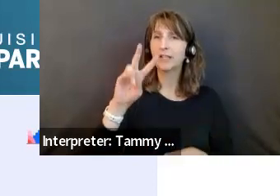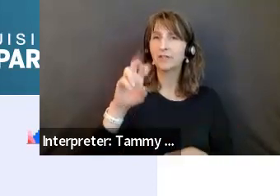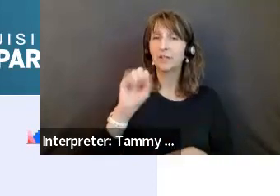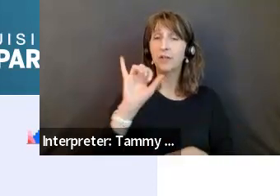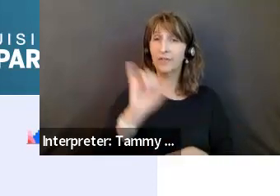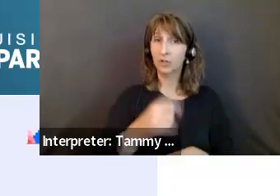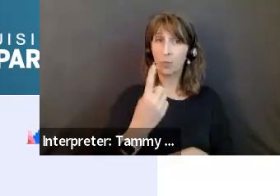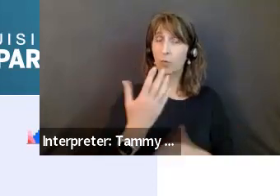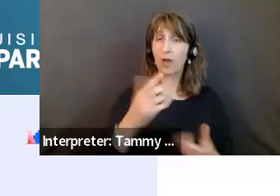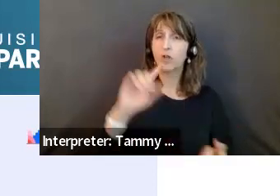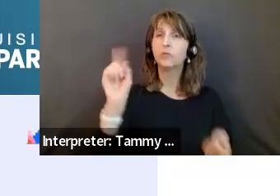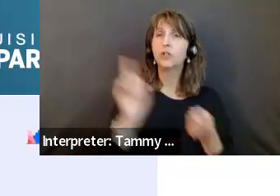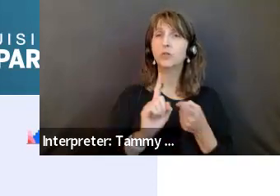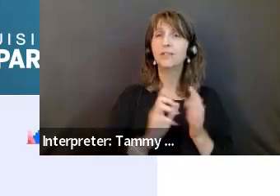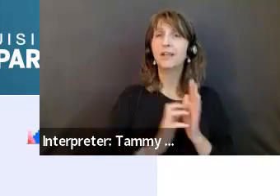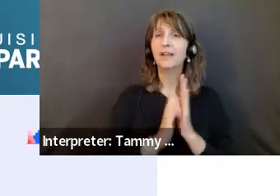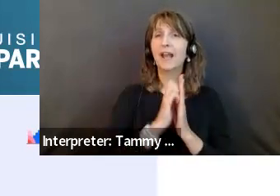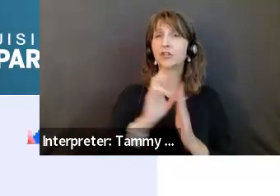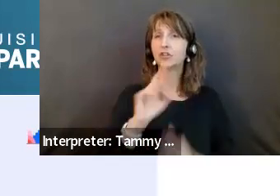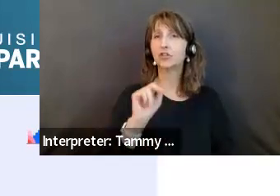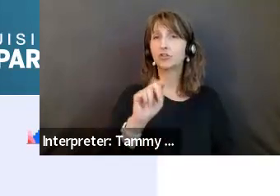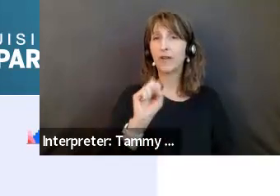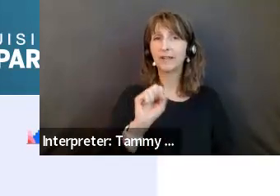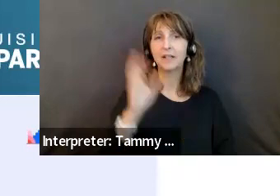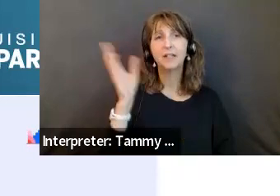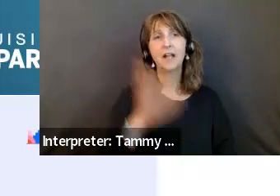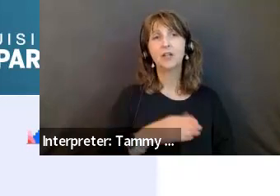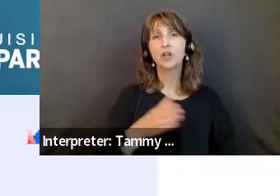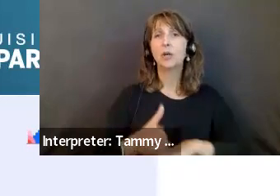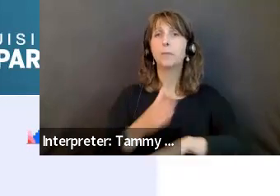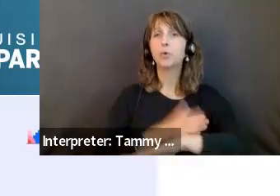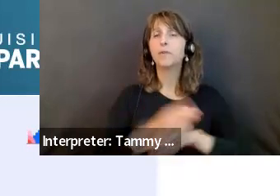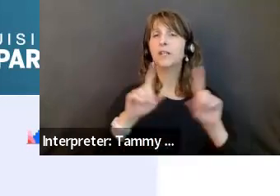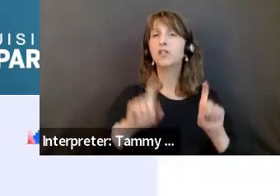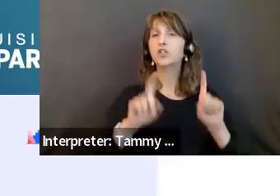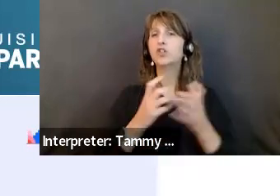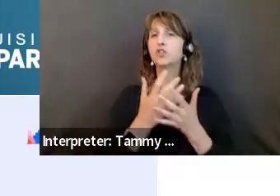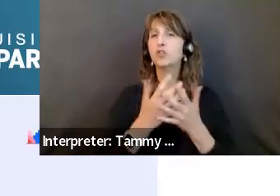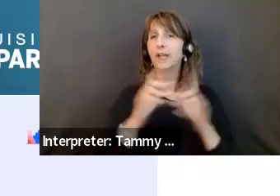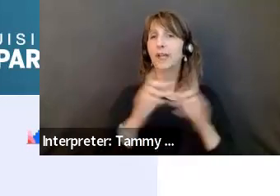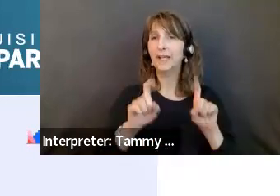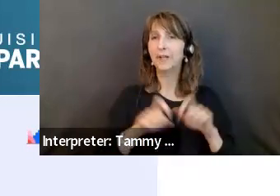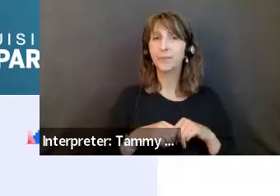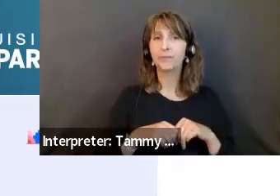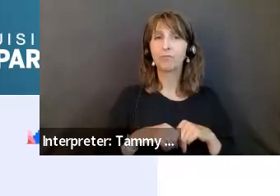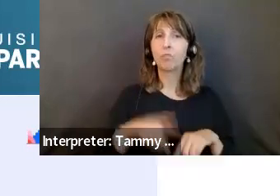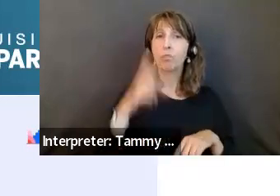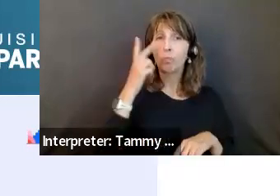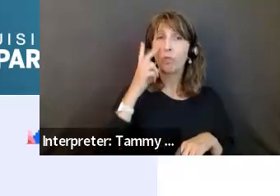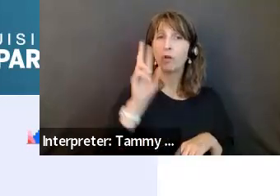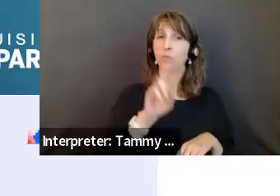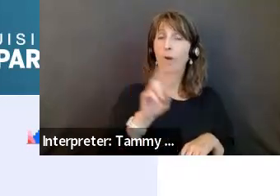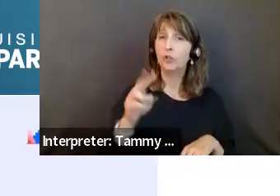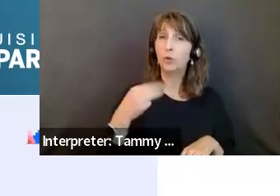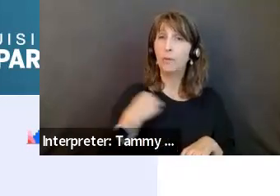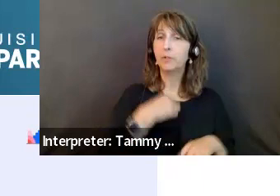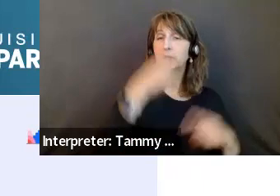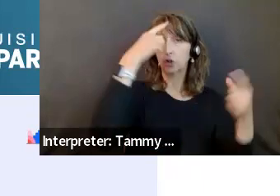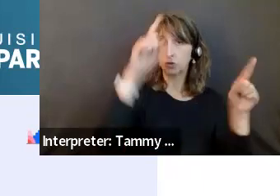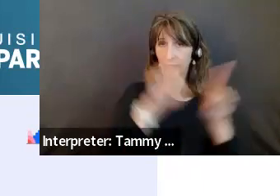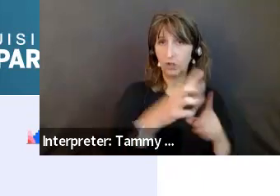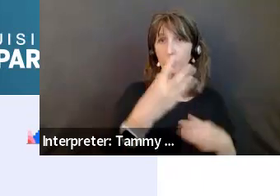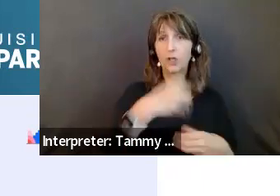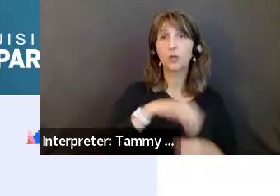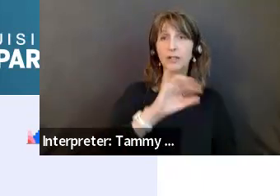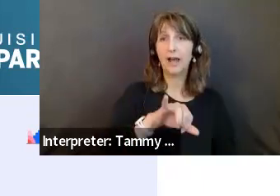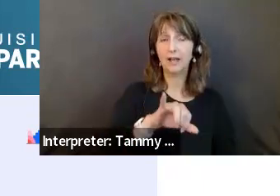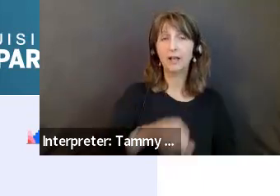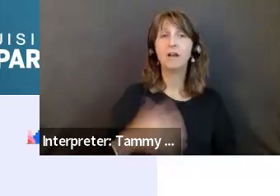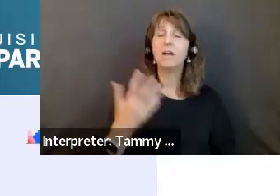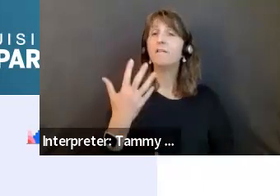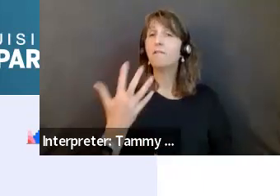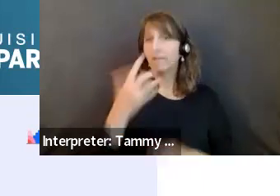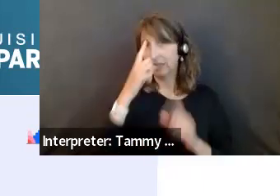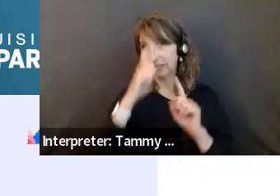Improving screening. And here you can see 22 members agreed to included, while 5 disagreed.